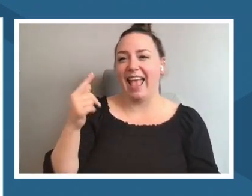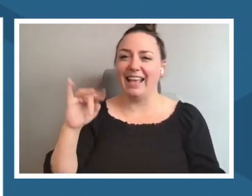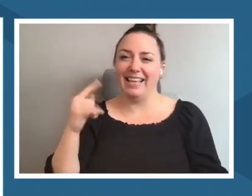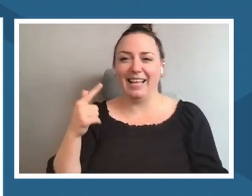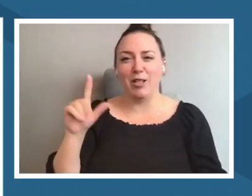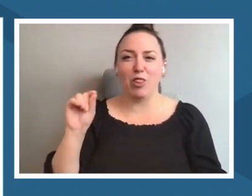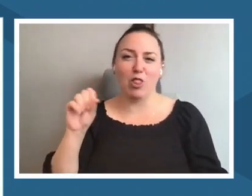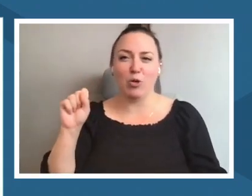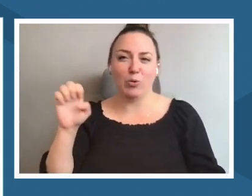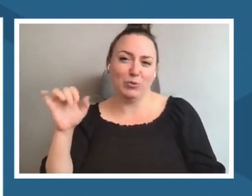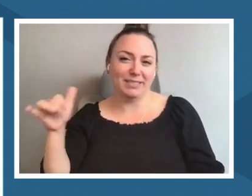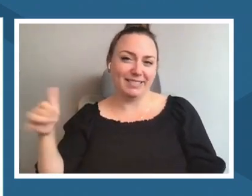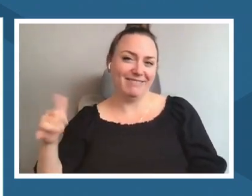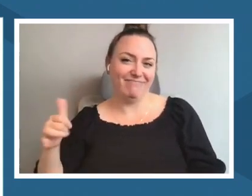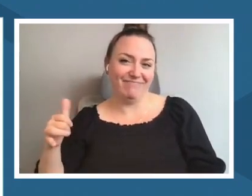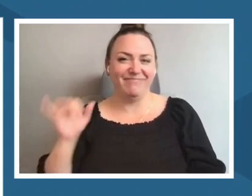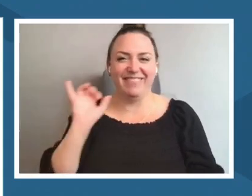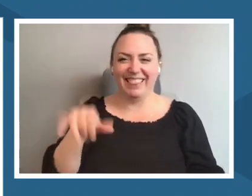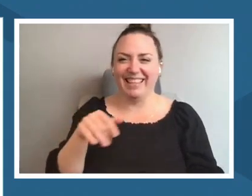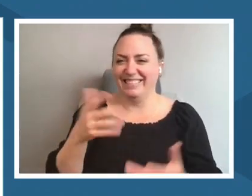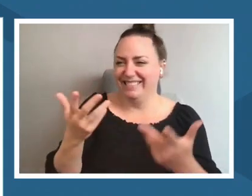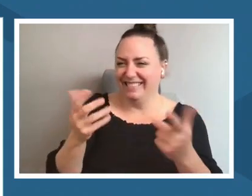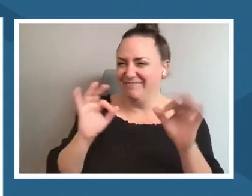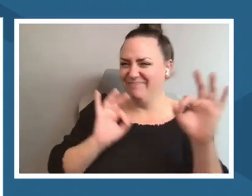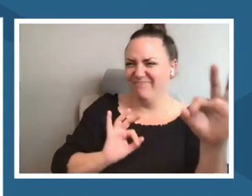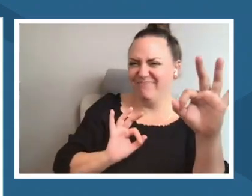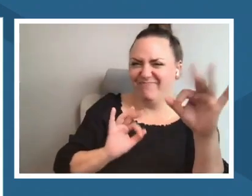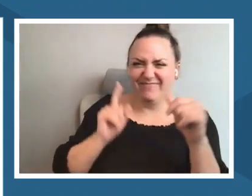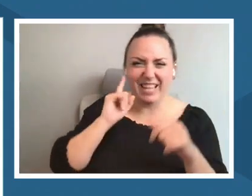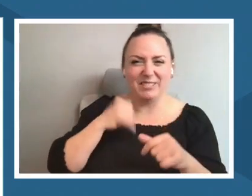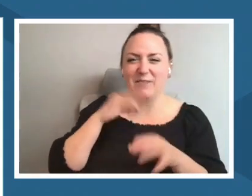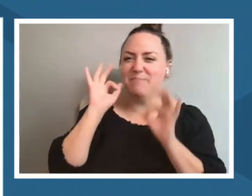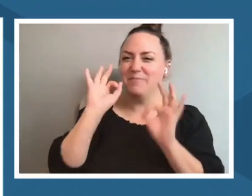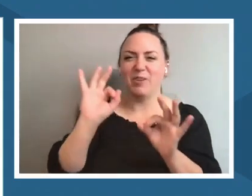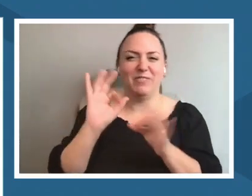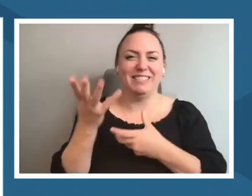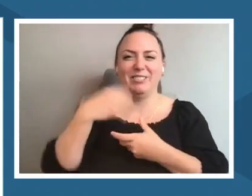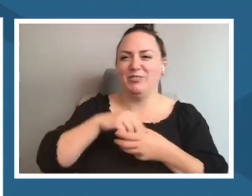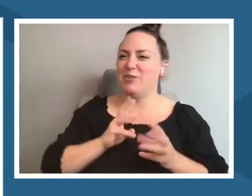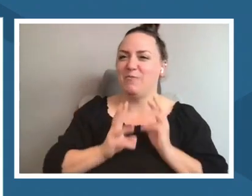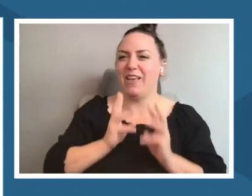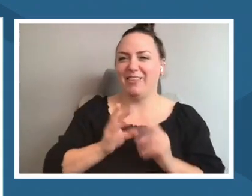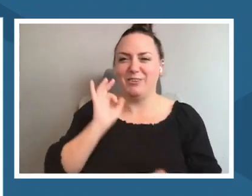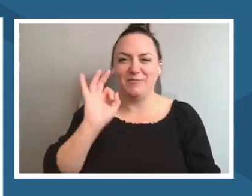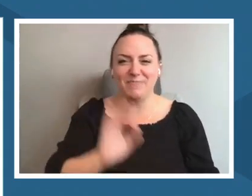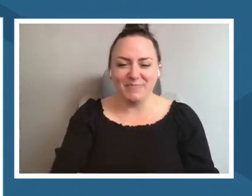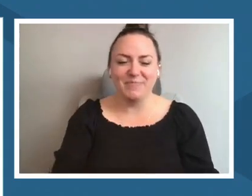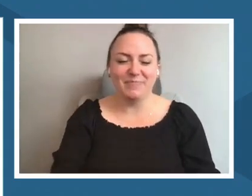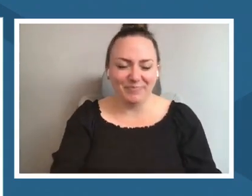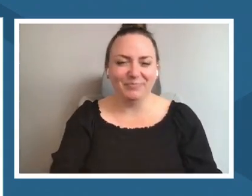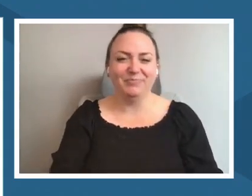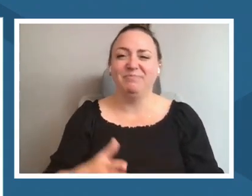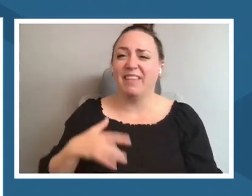that sounds like perfect internal weather right now that sounds really